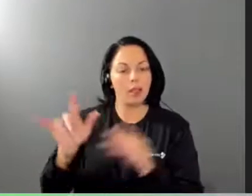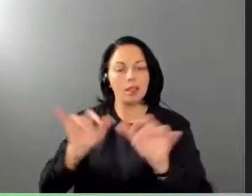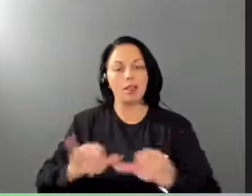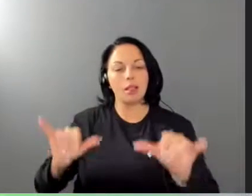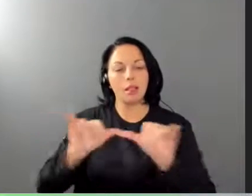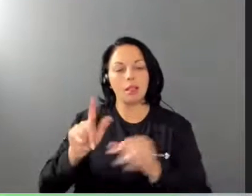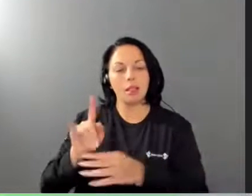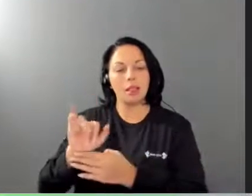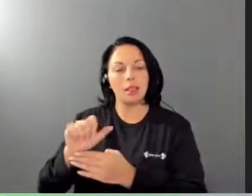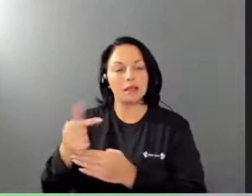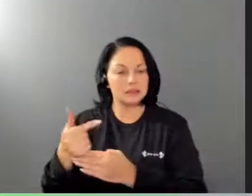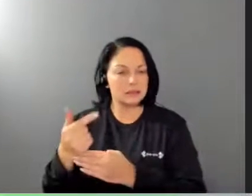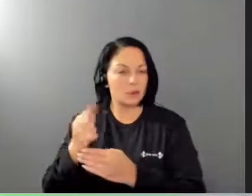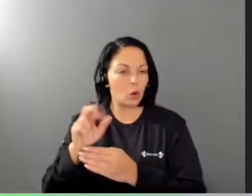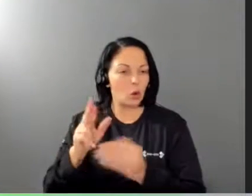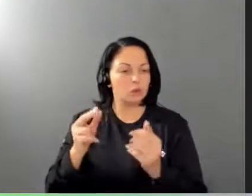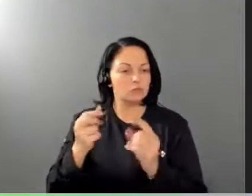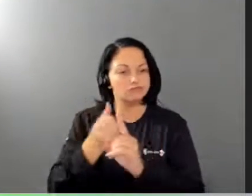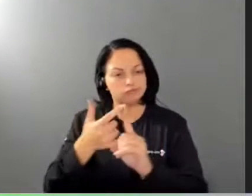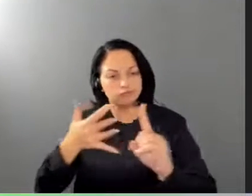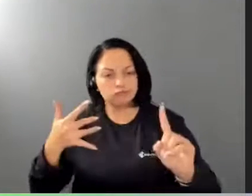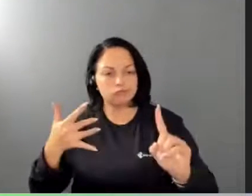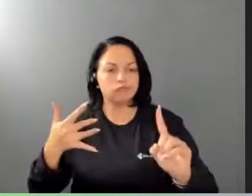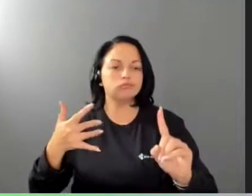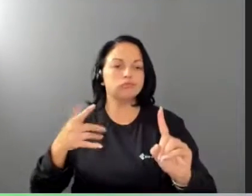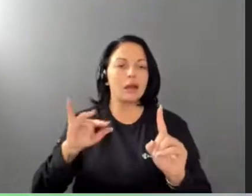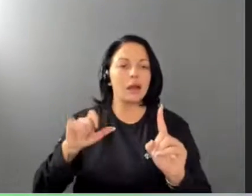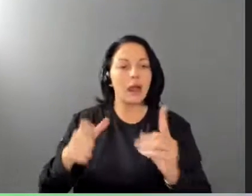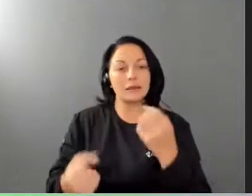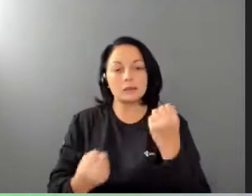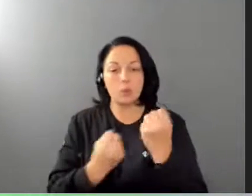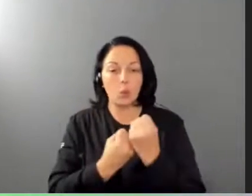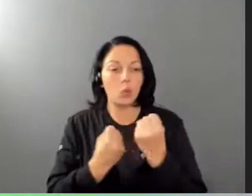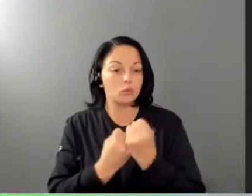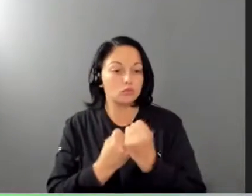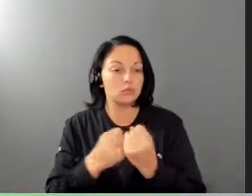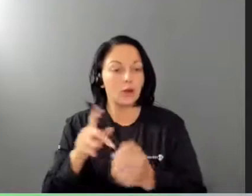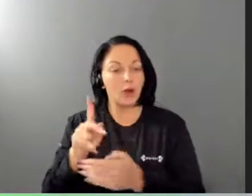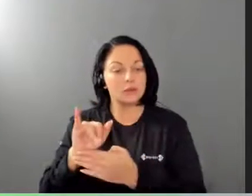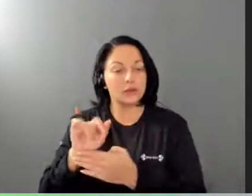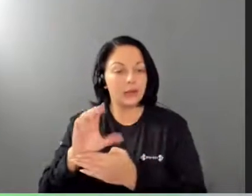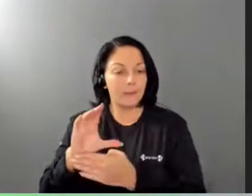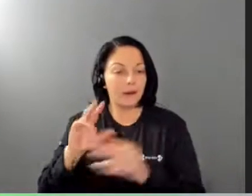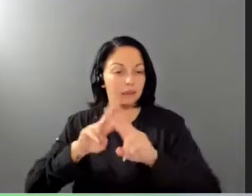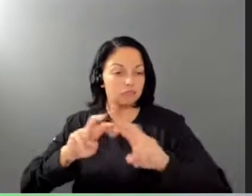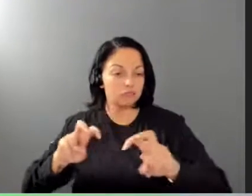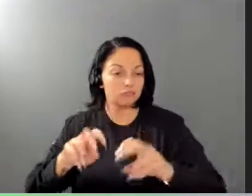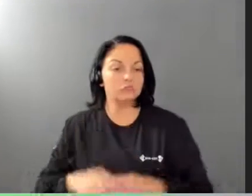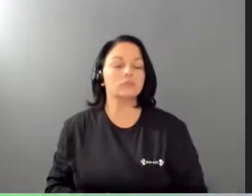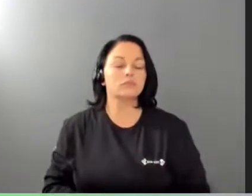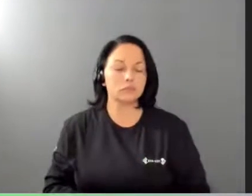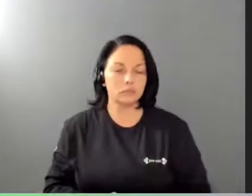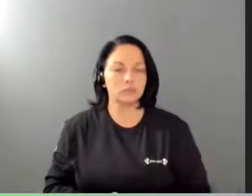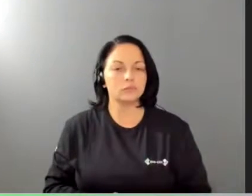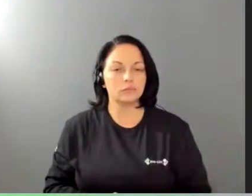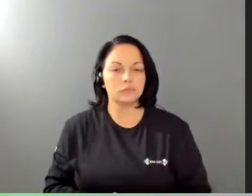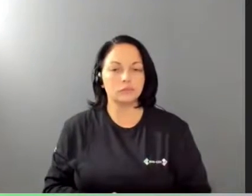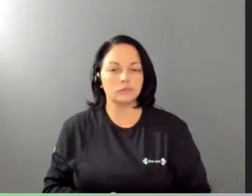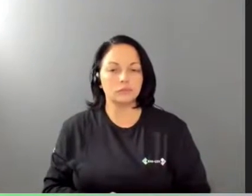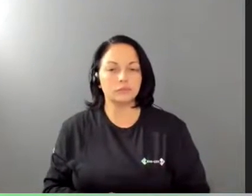the full page, so we are considering whether we continue to invest in HTML standard linting or if we